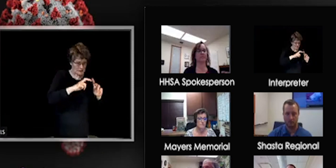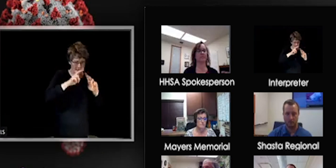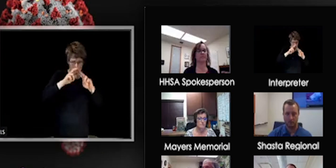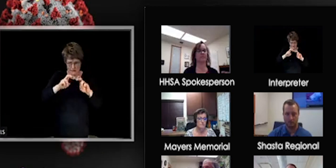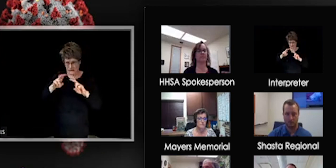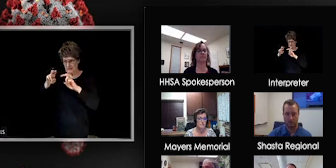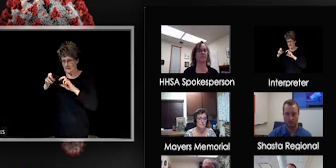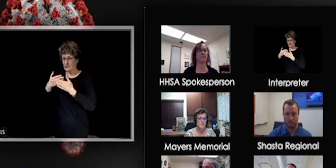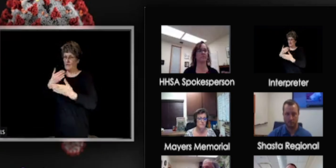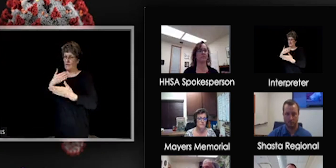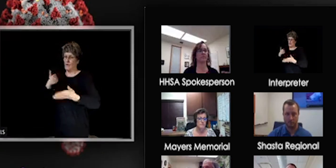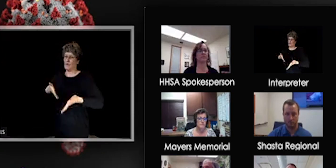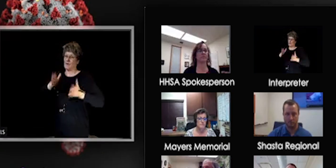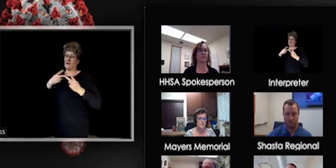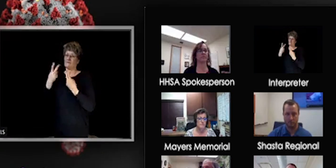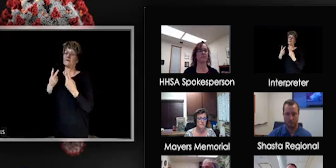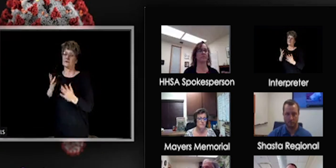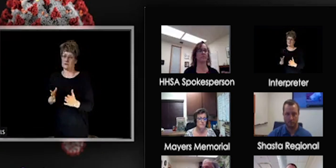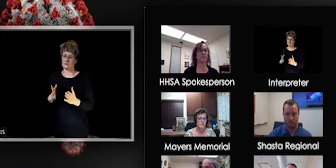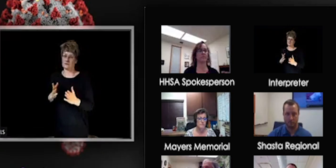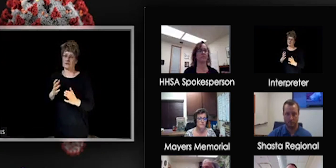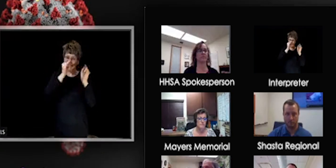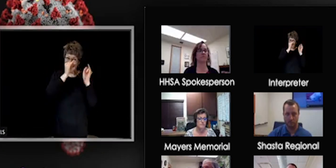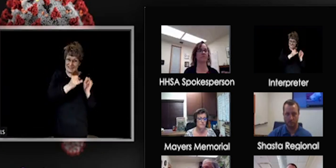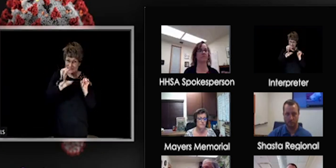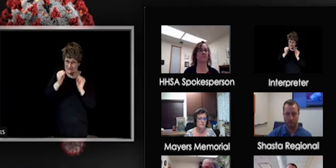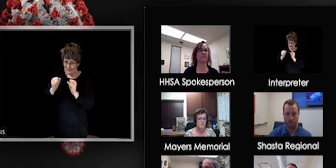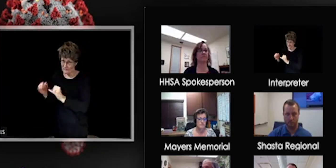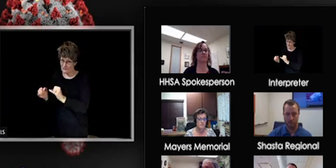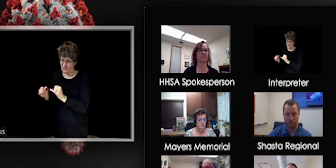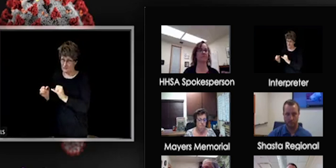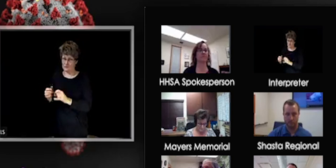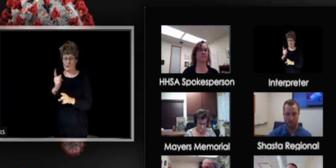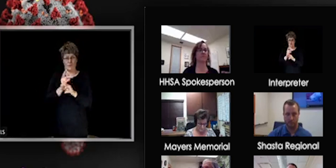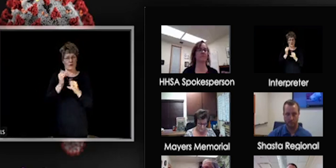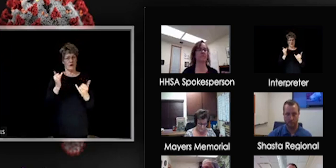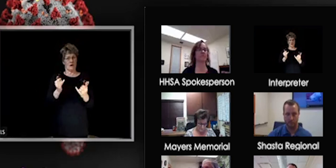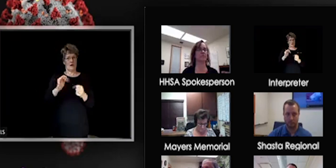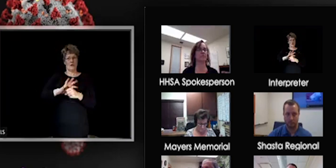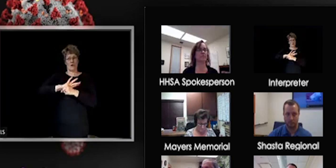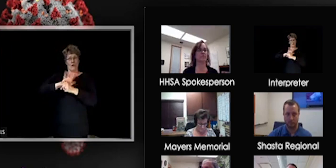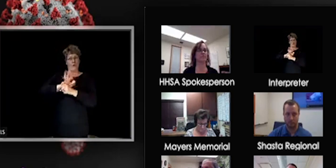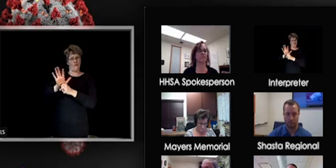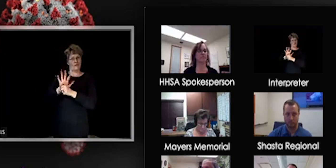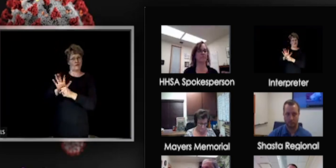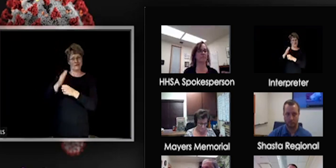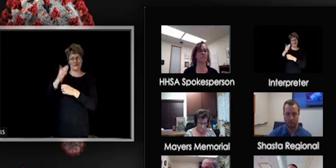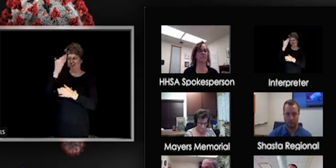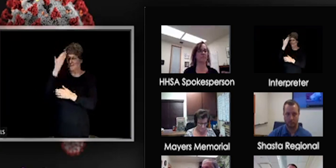We’ve talked about there are so many things we still don’t know about the transmission,